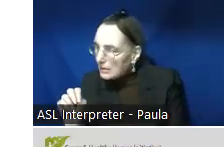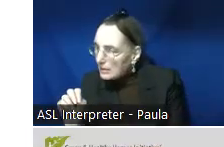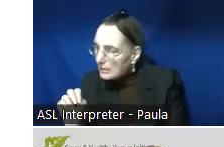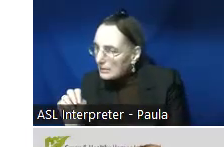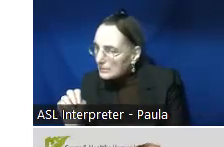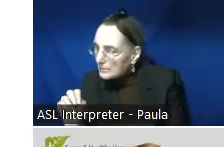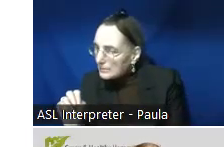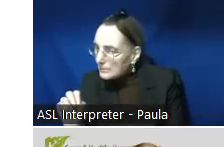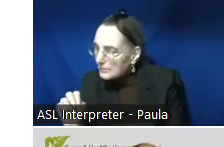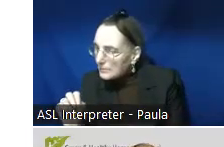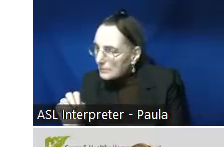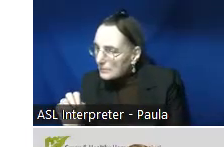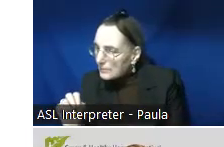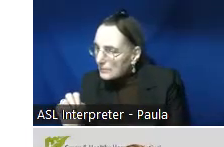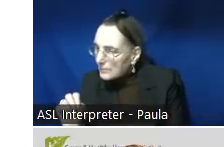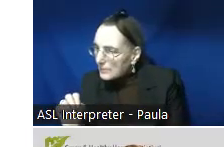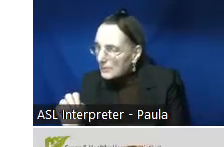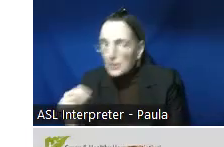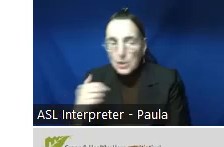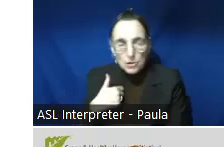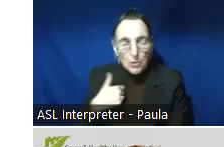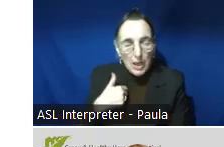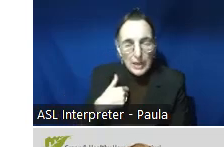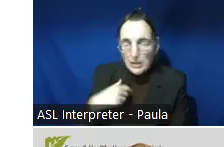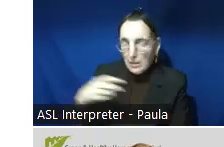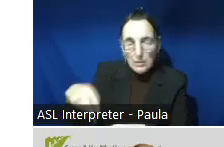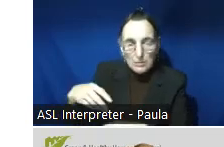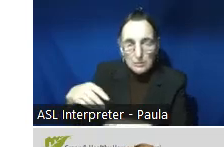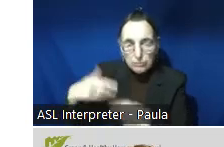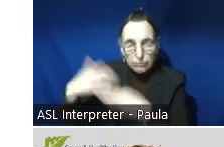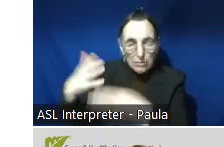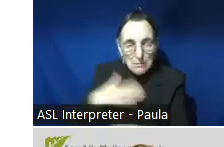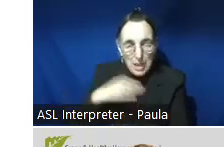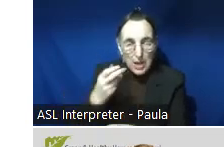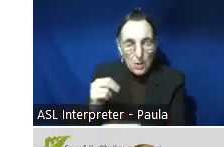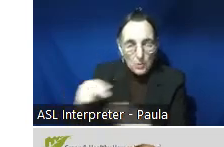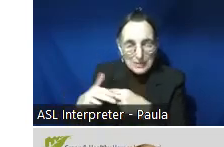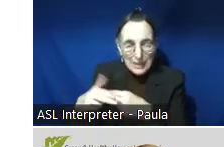In my operating my own slides or are you doing that? Sorry. You can tell us